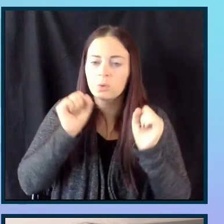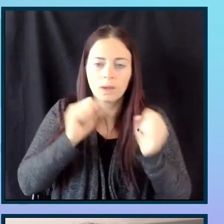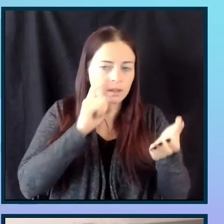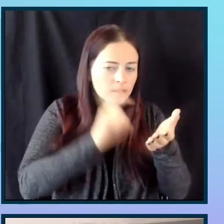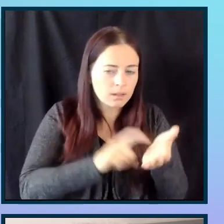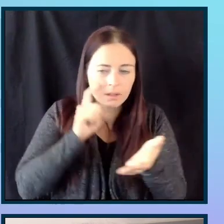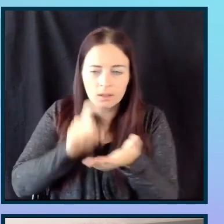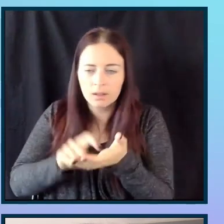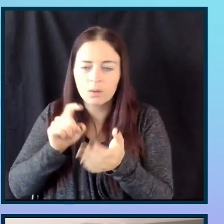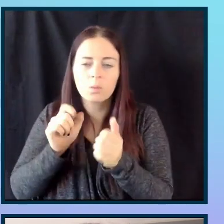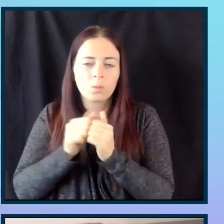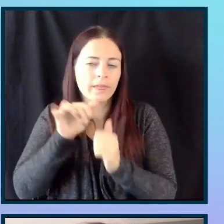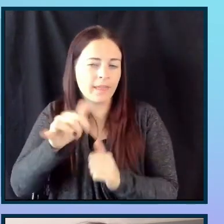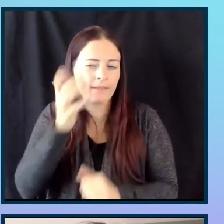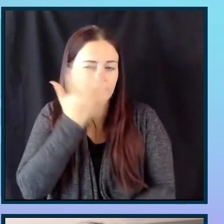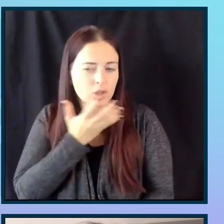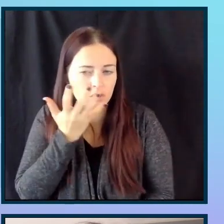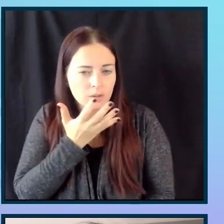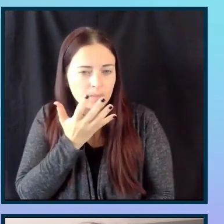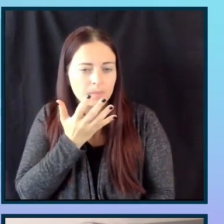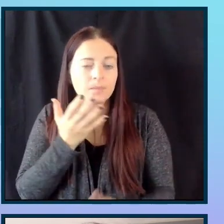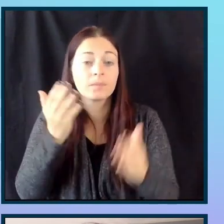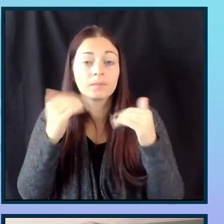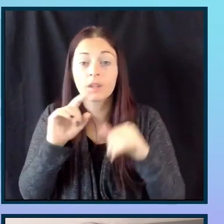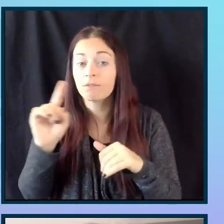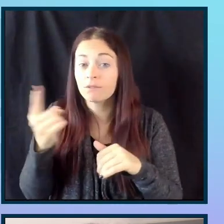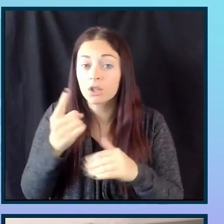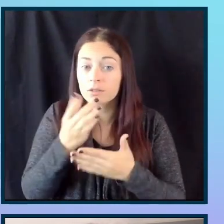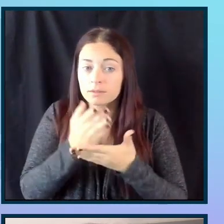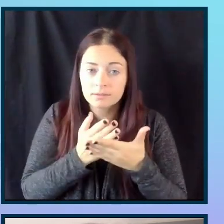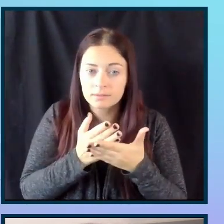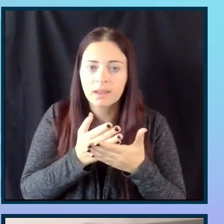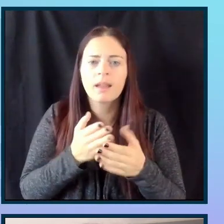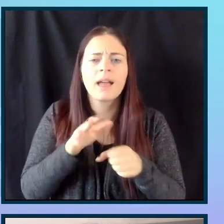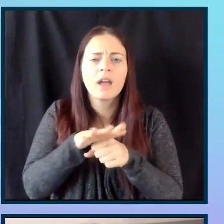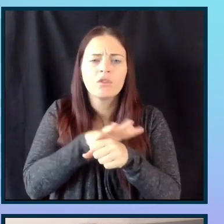Getting into the first item, which is the area of the component.